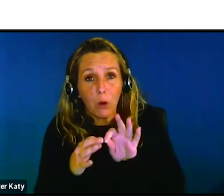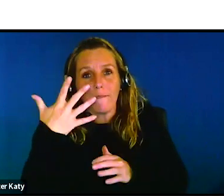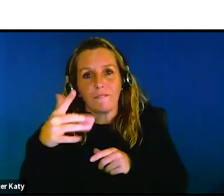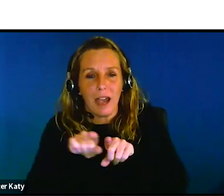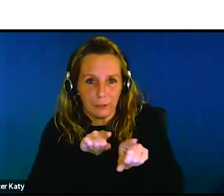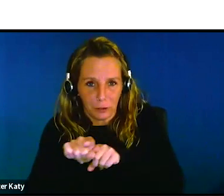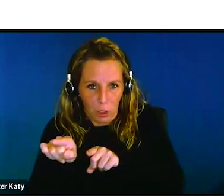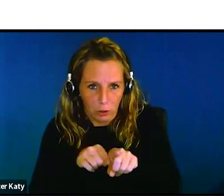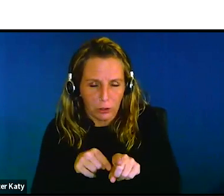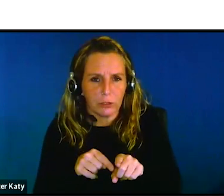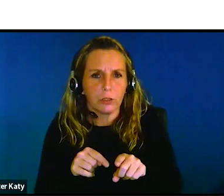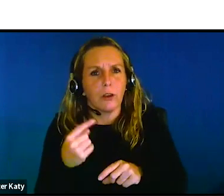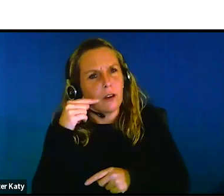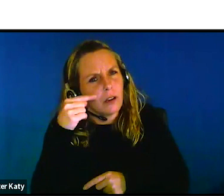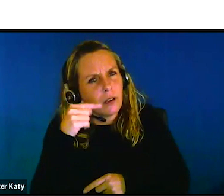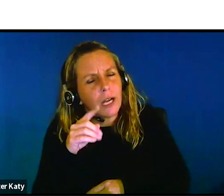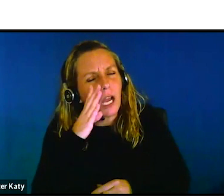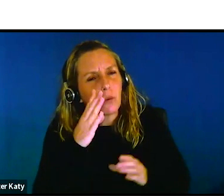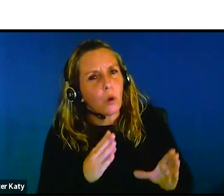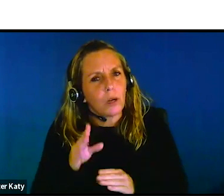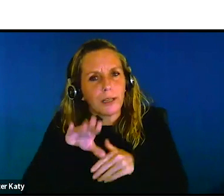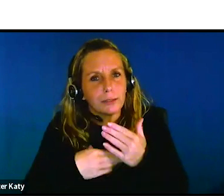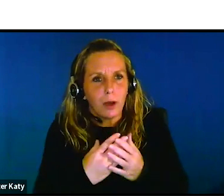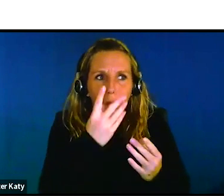and all of those stars, and we'll be able to see the top start